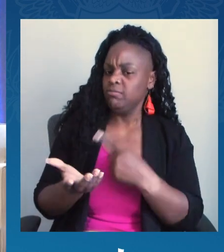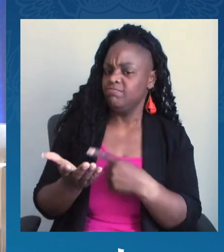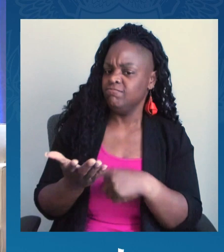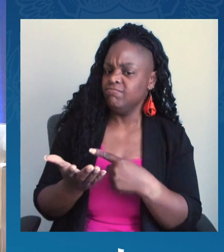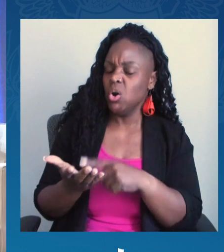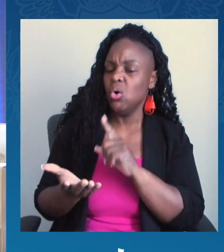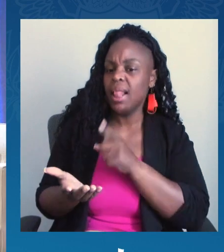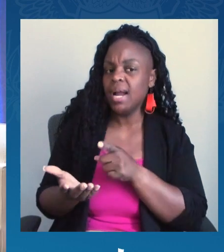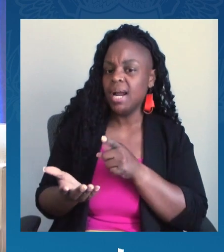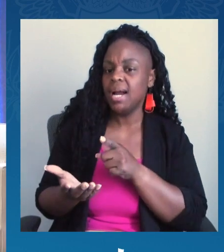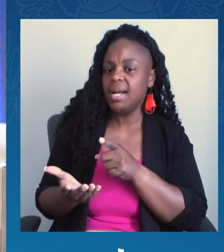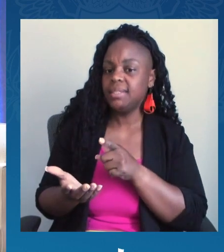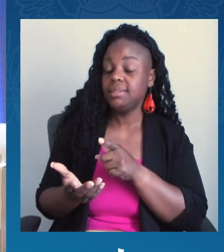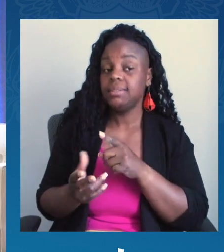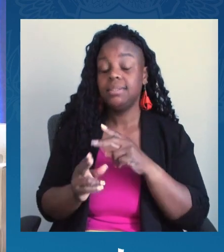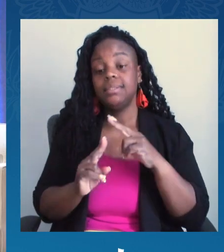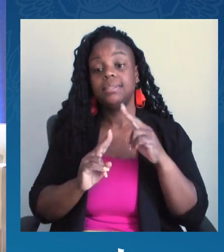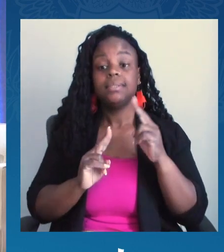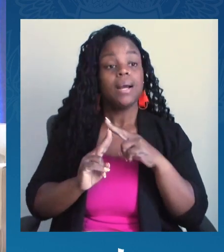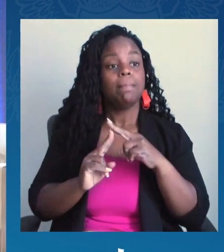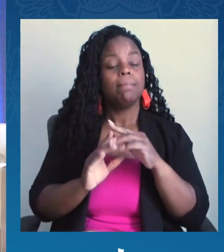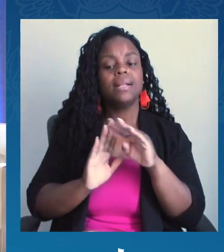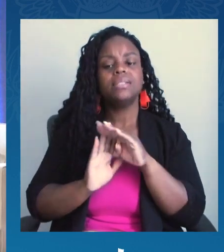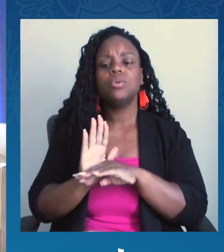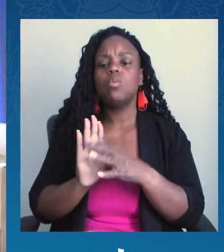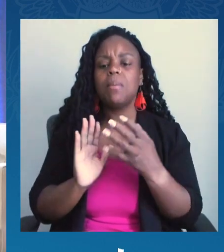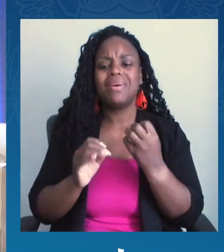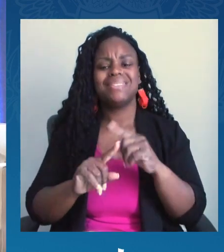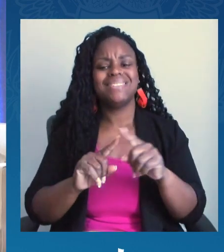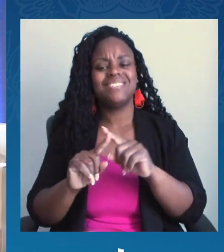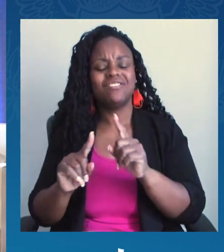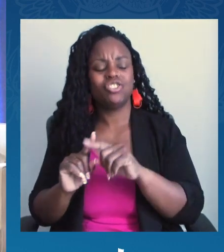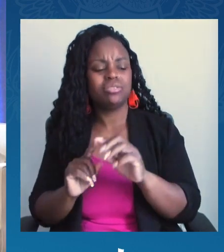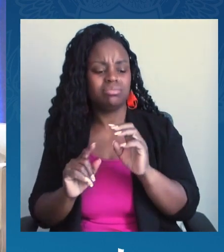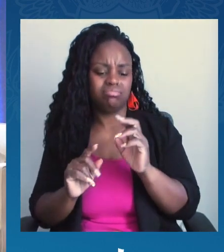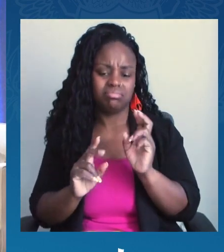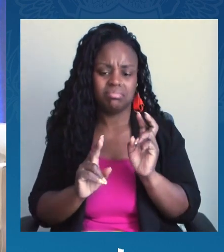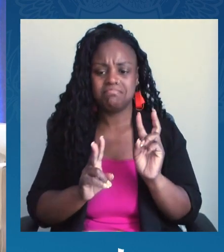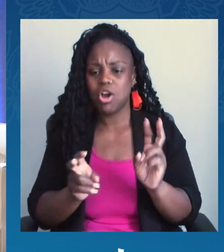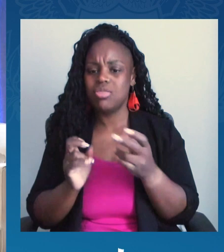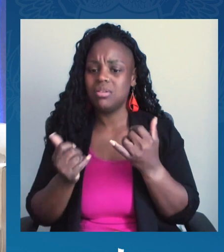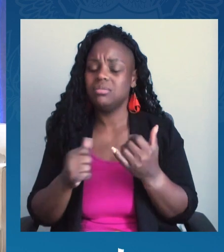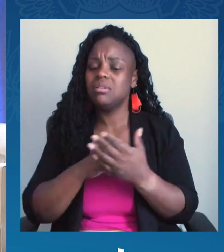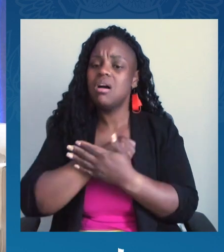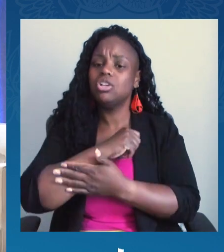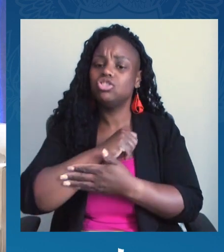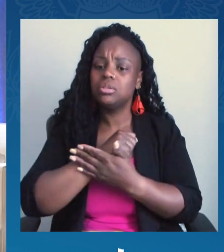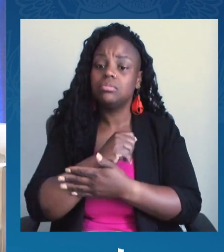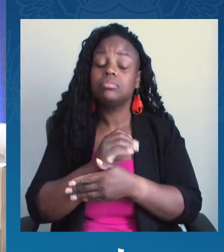but a lot of mayors across the nation, across the country, we are grappling with spikes in gun crime.